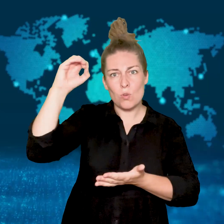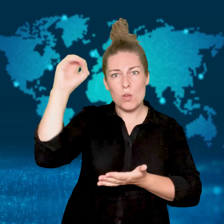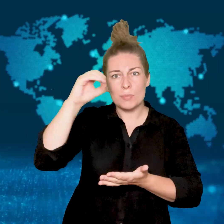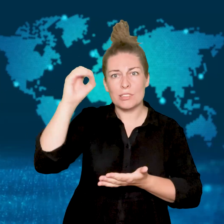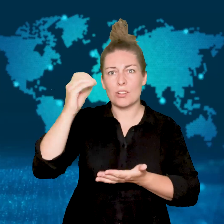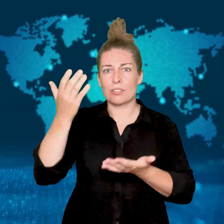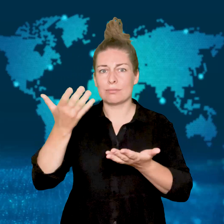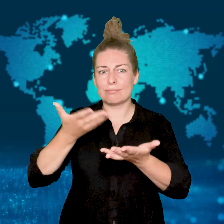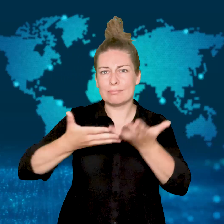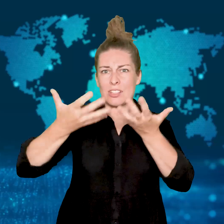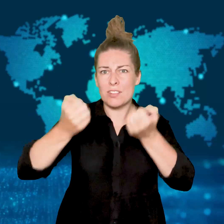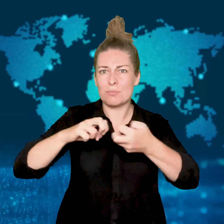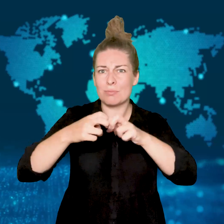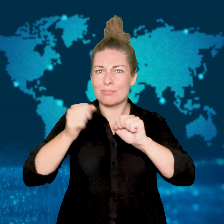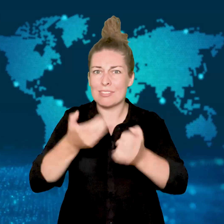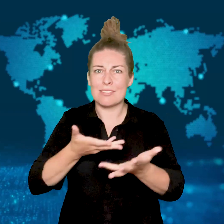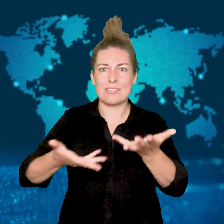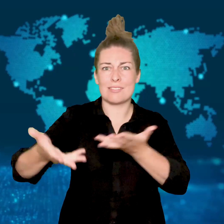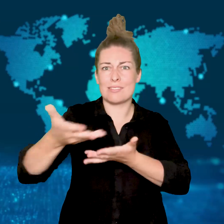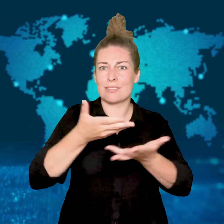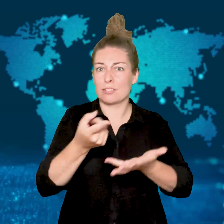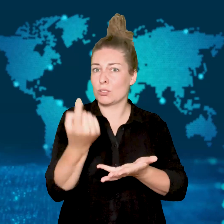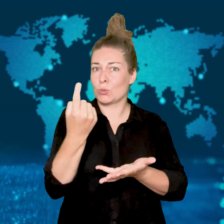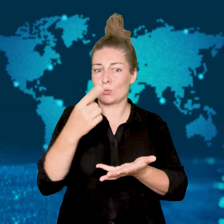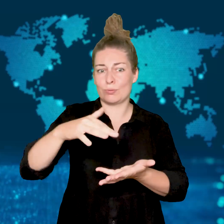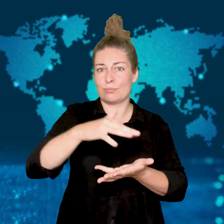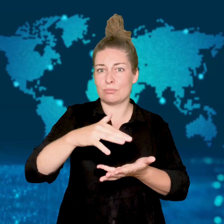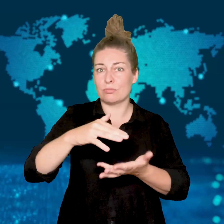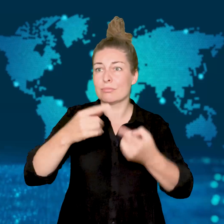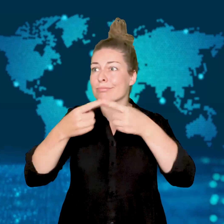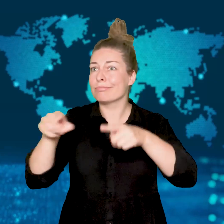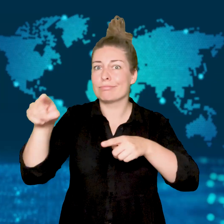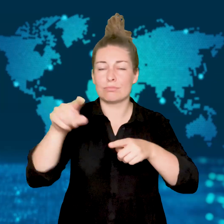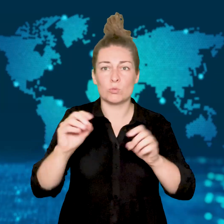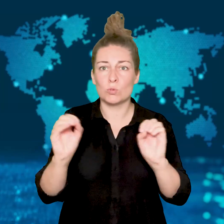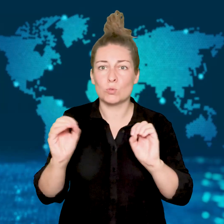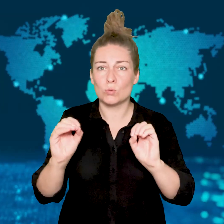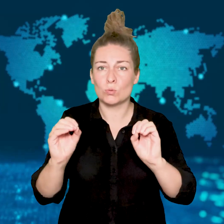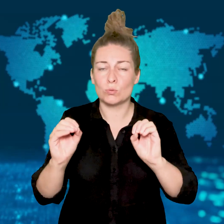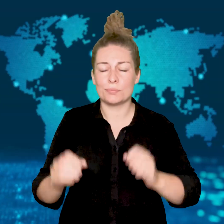and discuss the country's social issues.